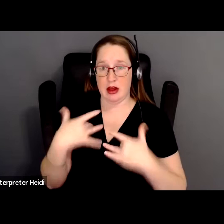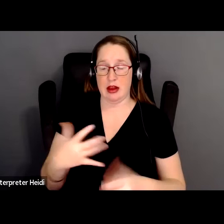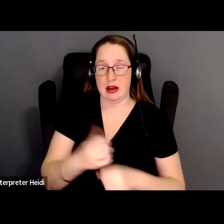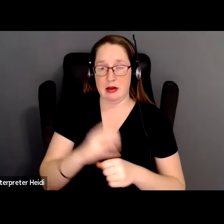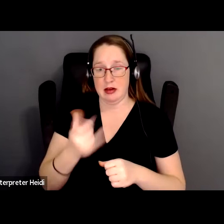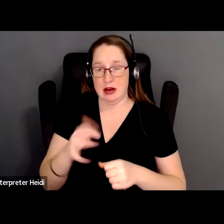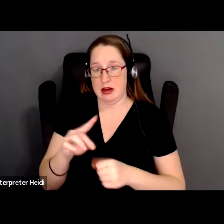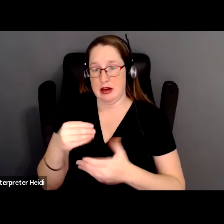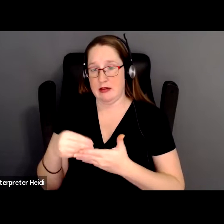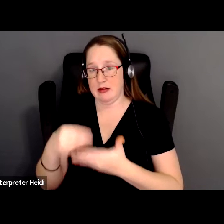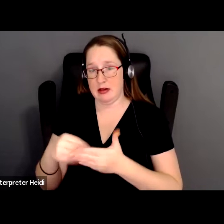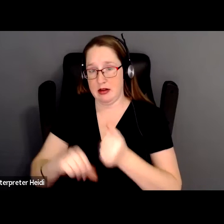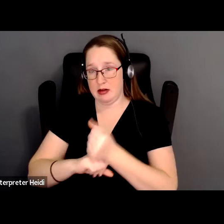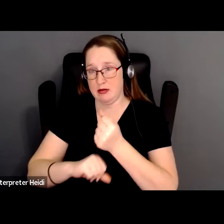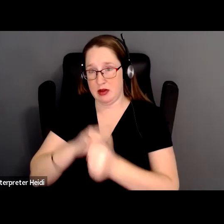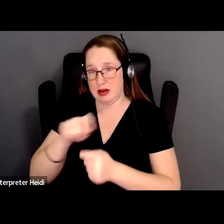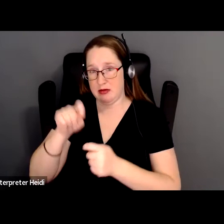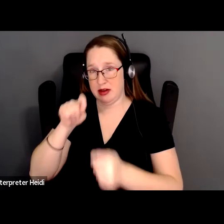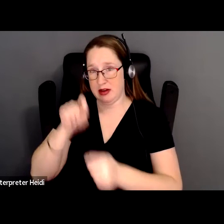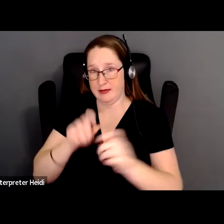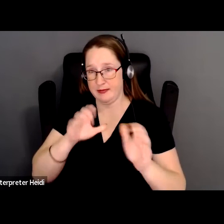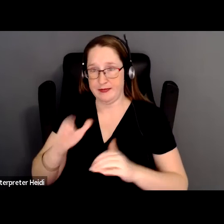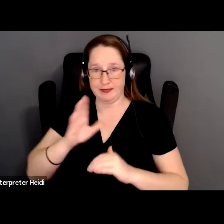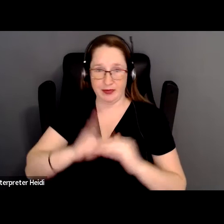funded supports in these particular categories than in other States.